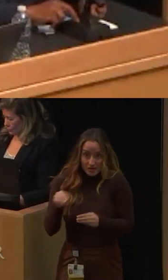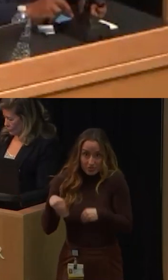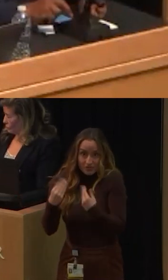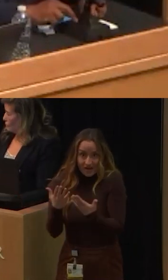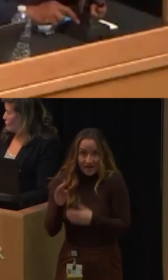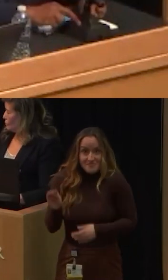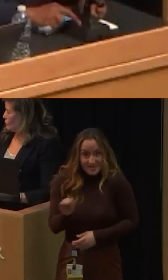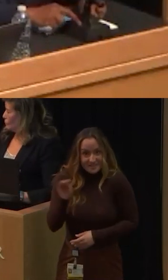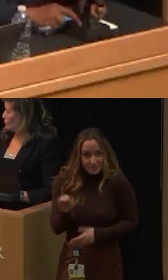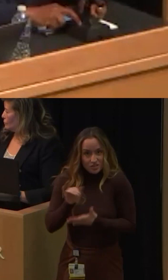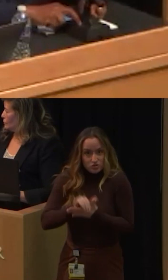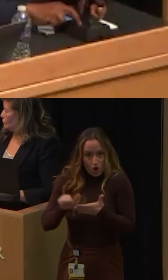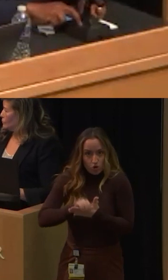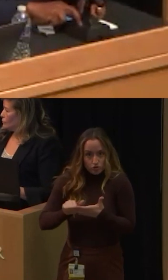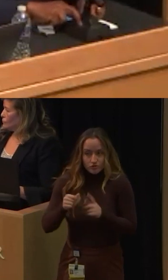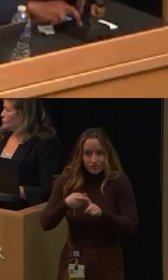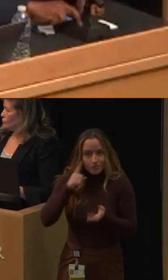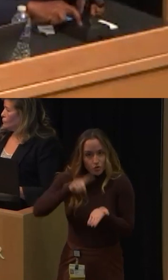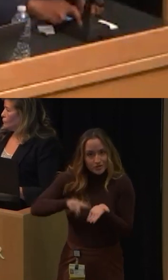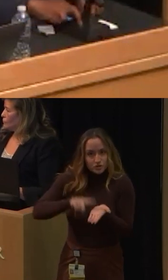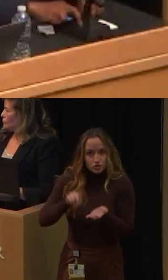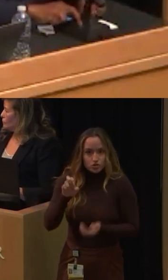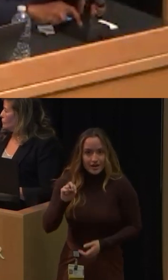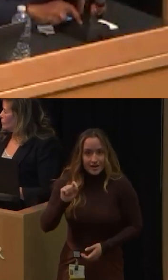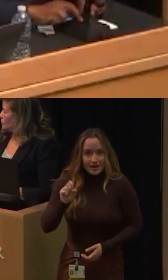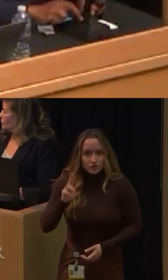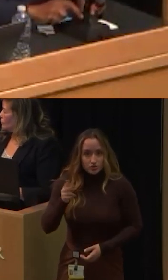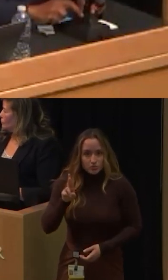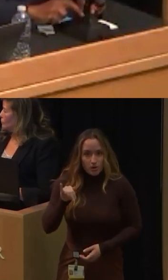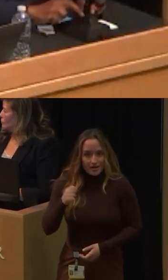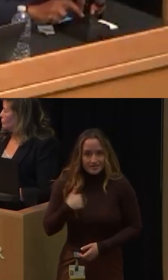by virtue of the research enterprise that we have. We do those things,